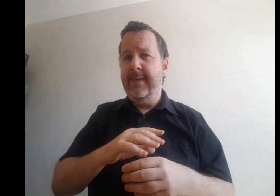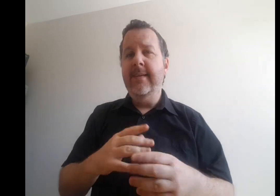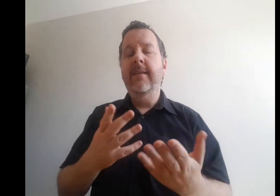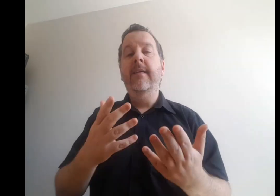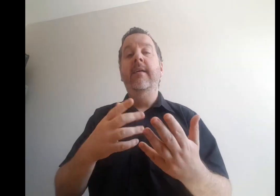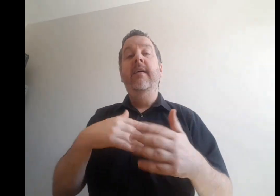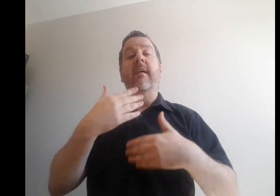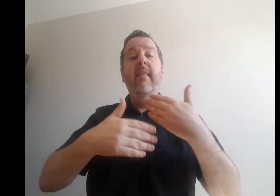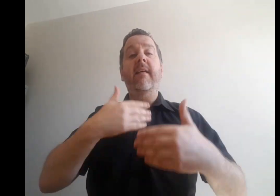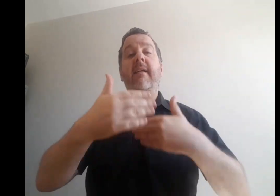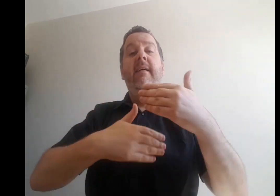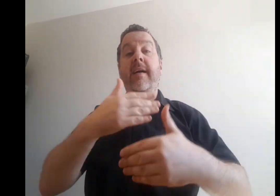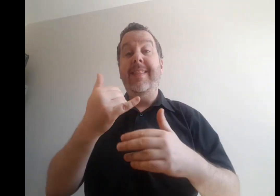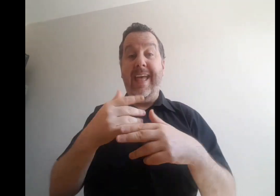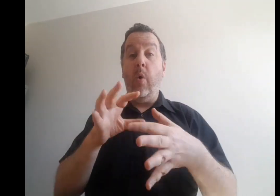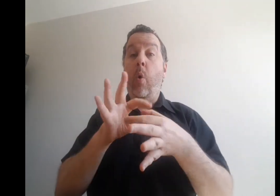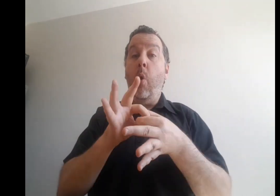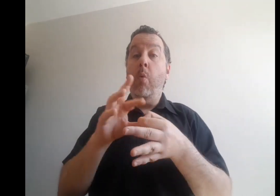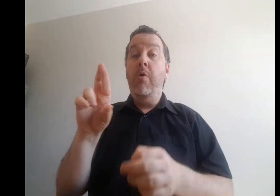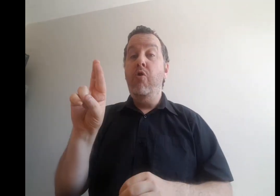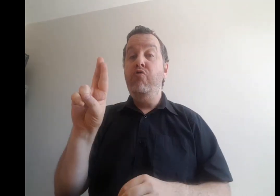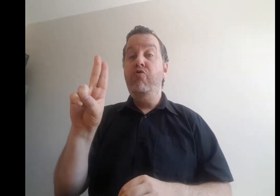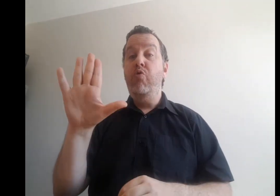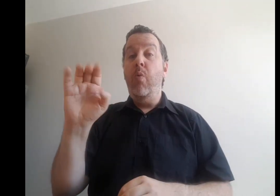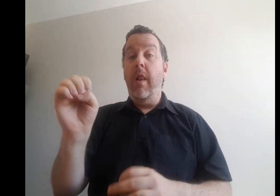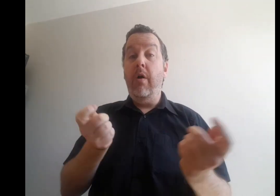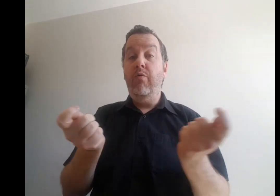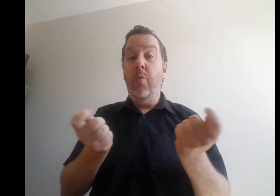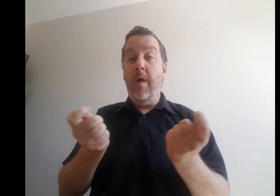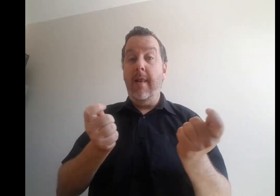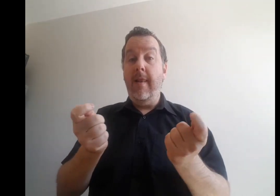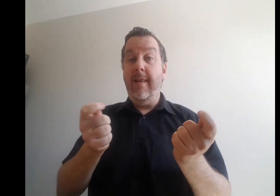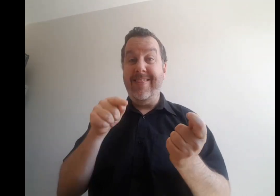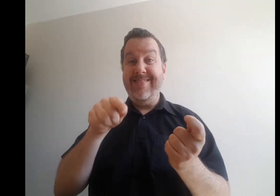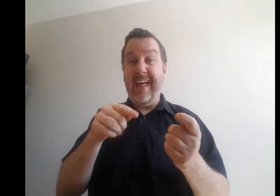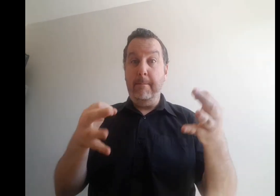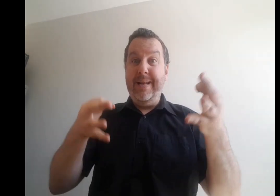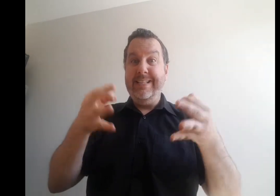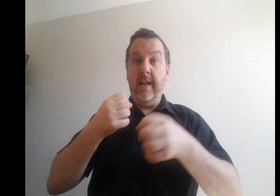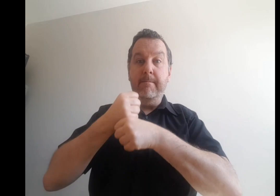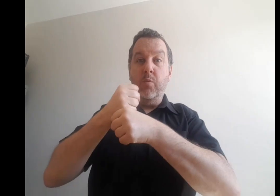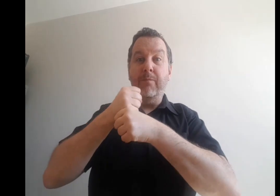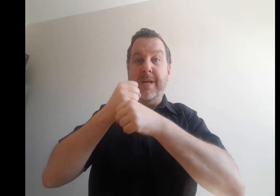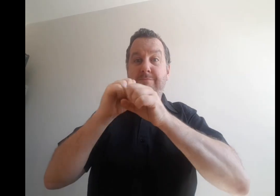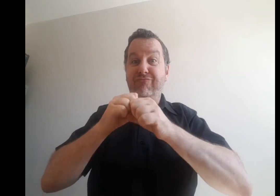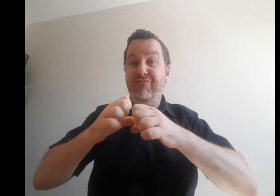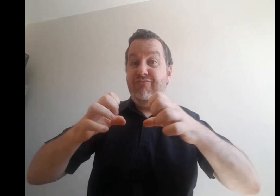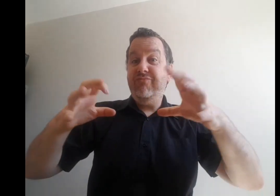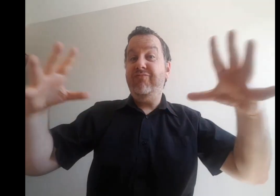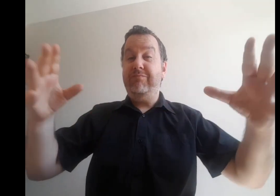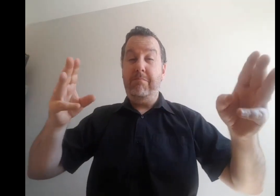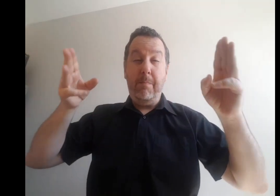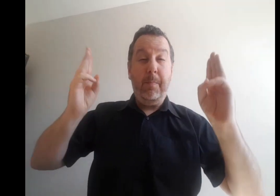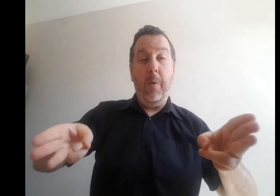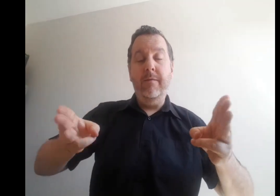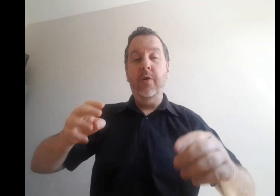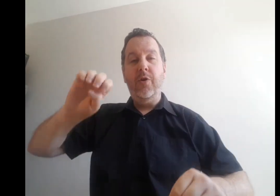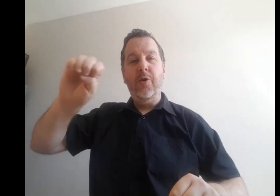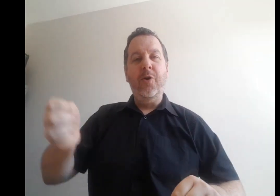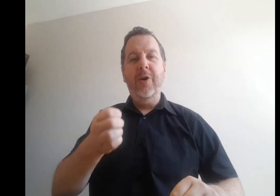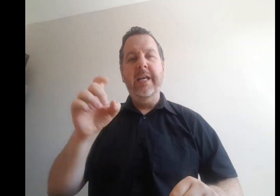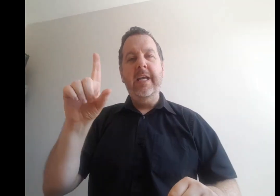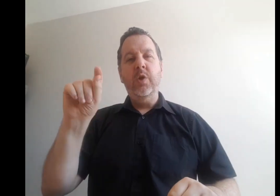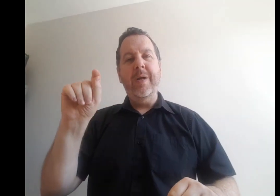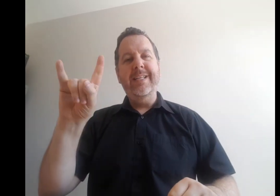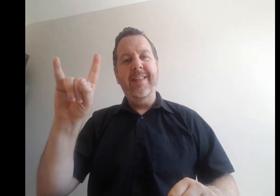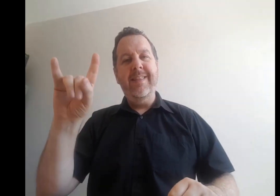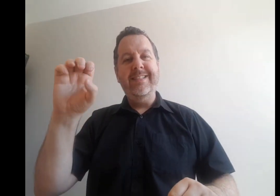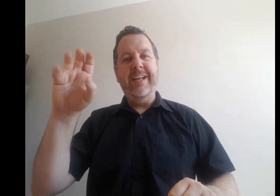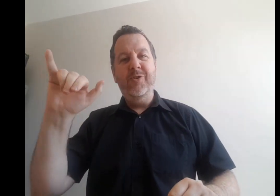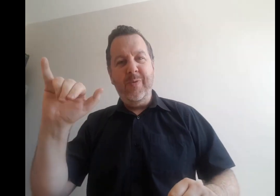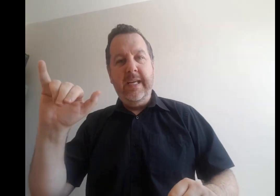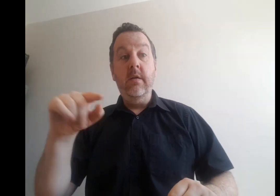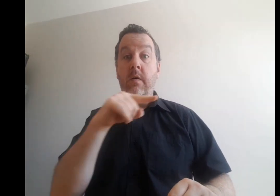When the Home Rule movement began to become very powerful in the early 20th century,